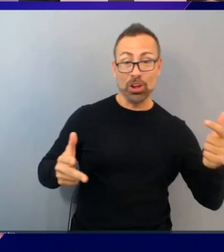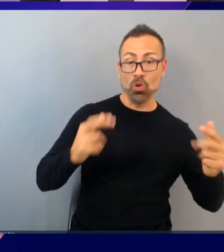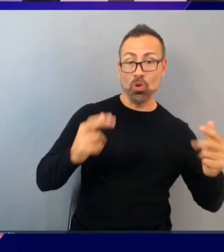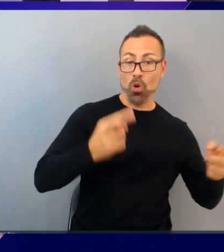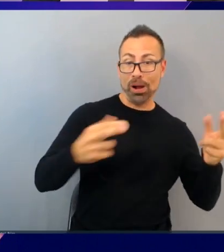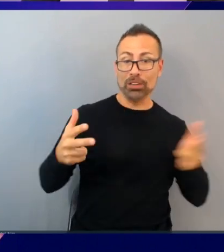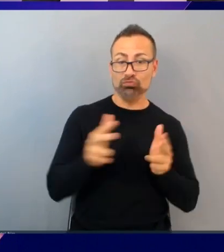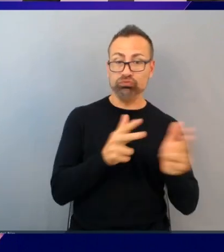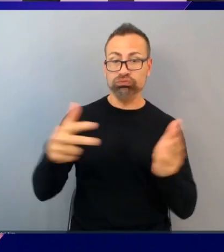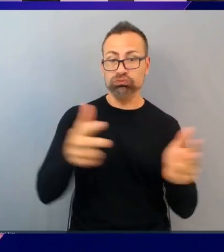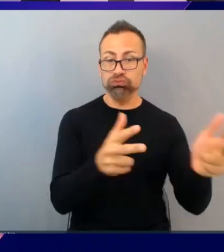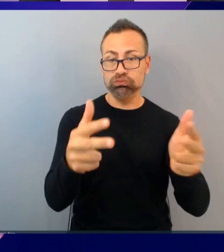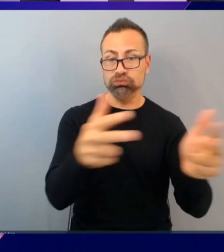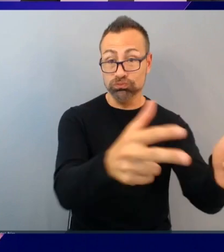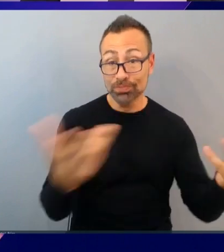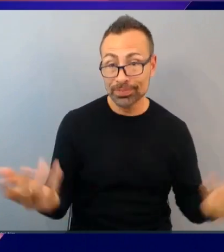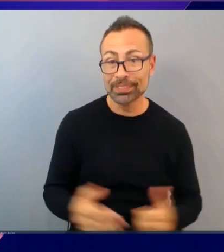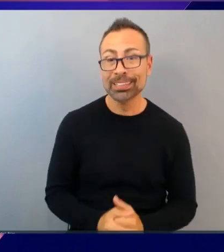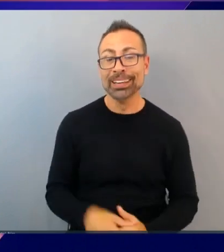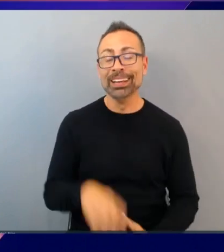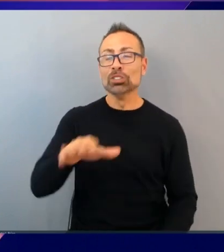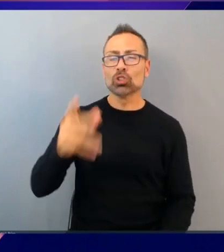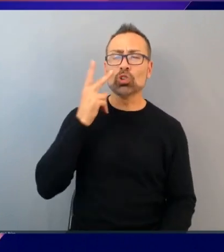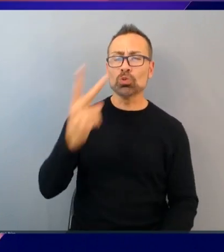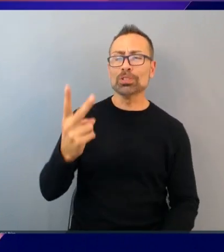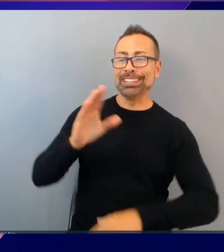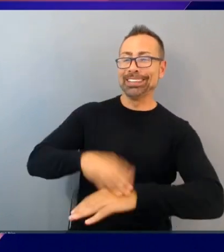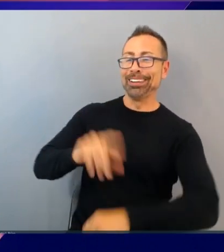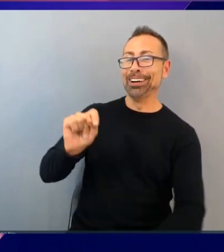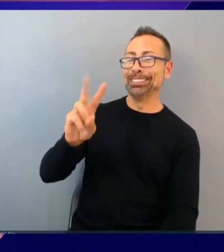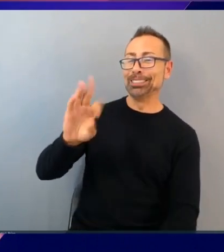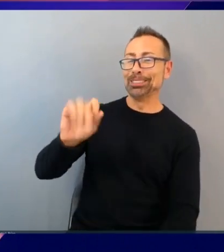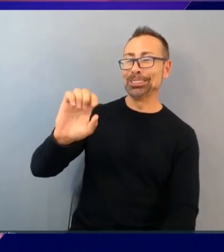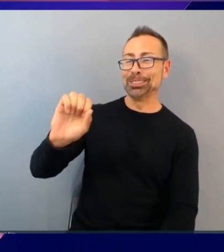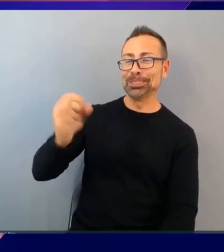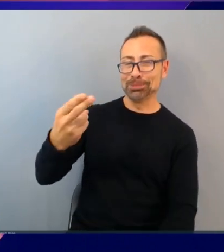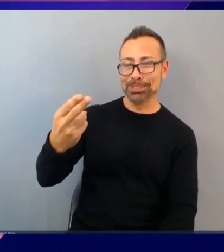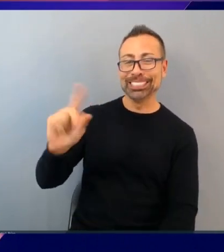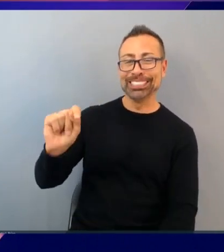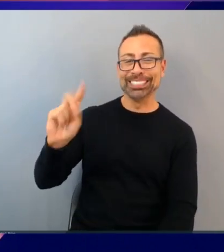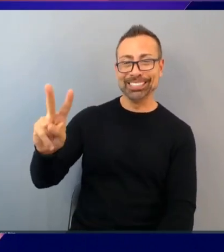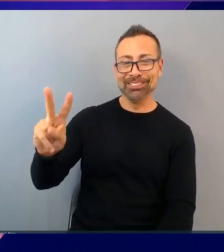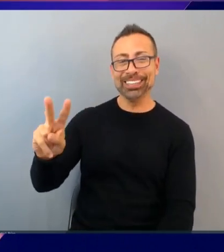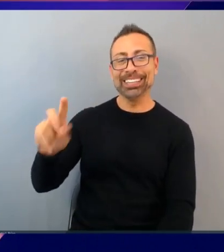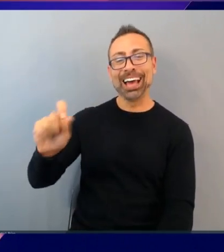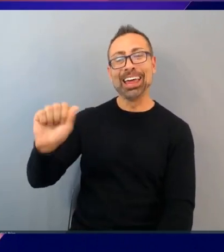[Nathan] Yeah. Twitchtv.aws. And they compete in object avoidance